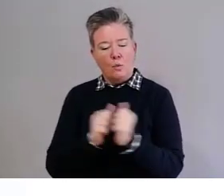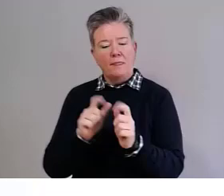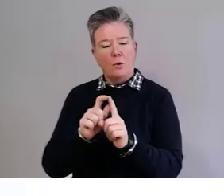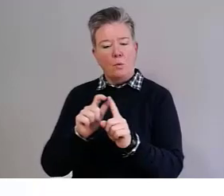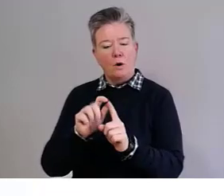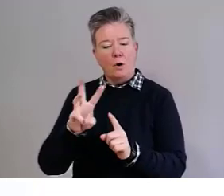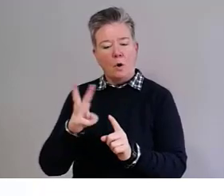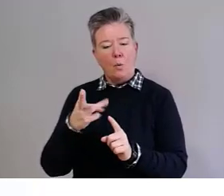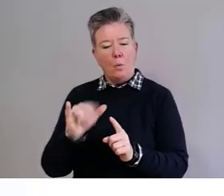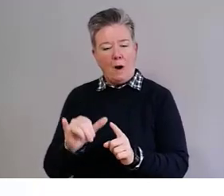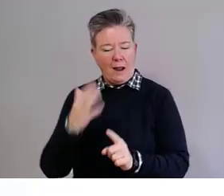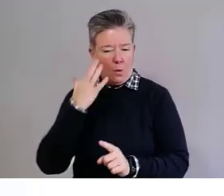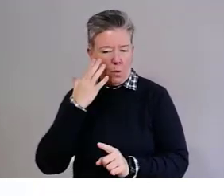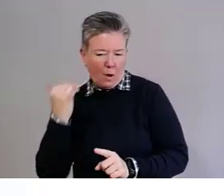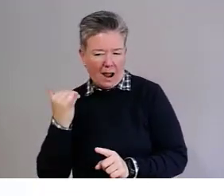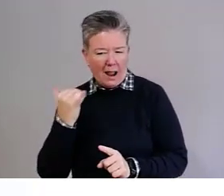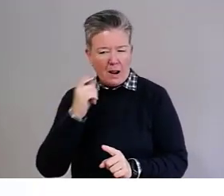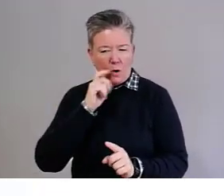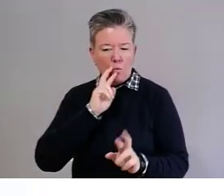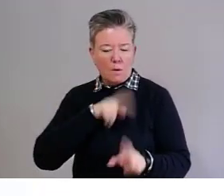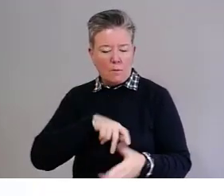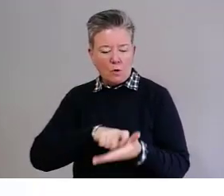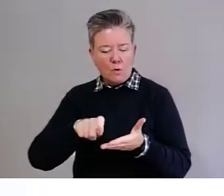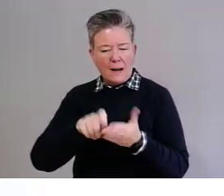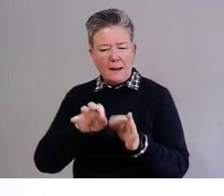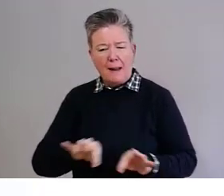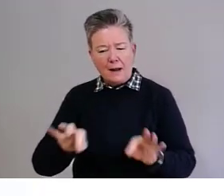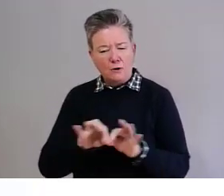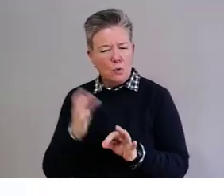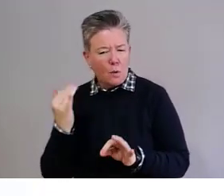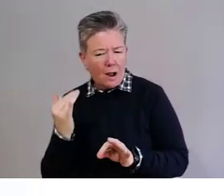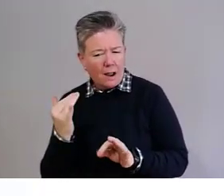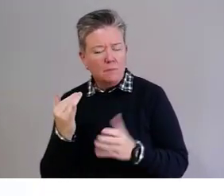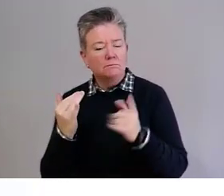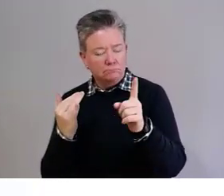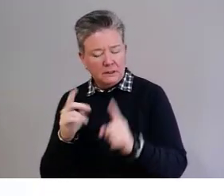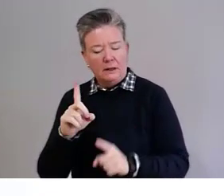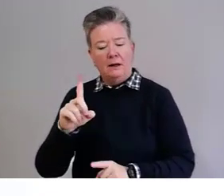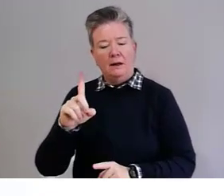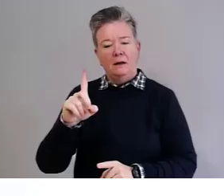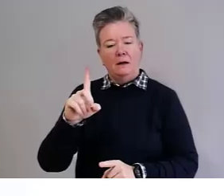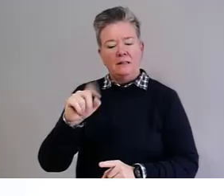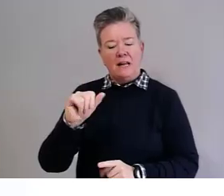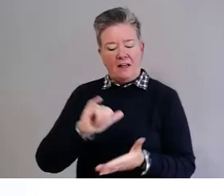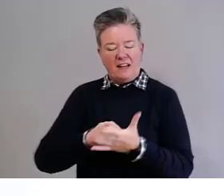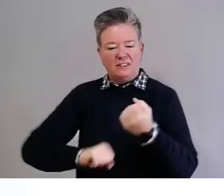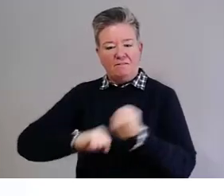Why report writing matters. Data is the foundation of special education